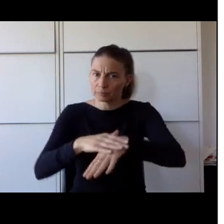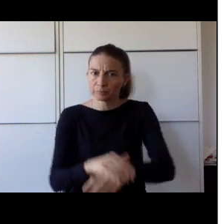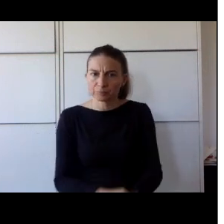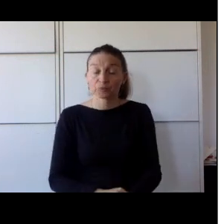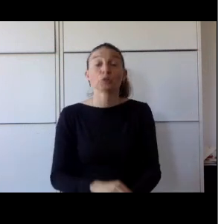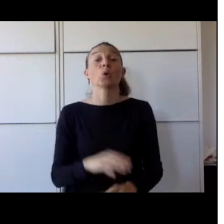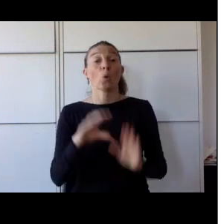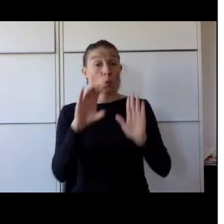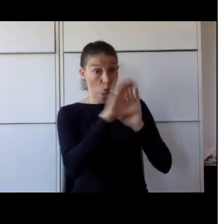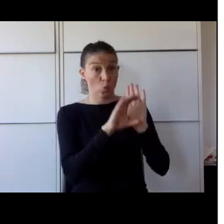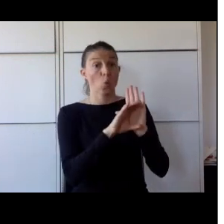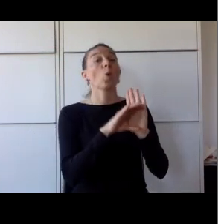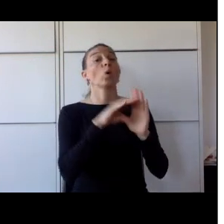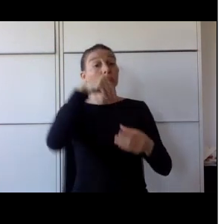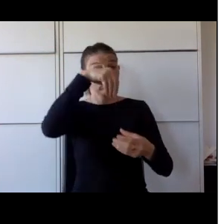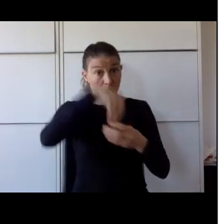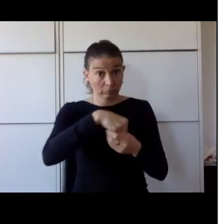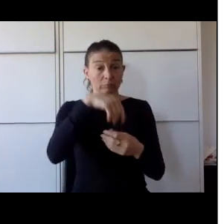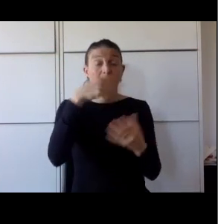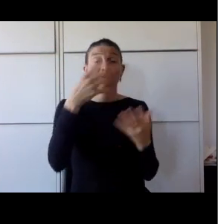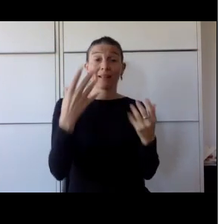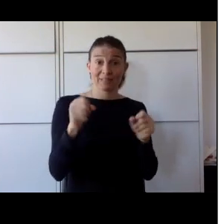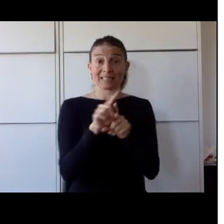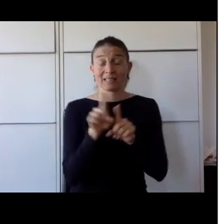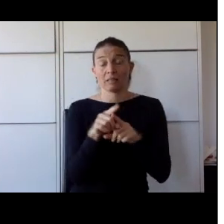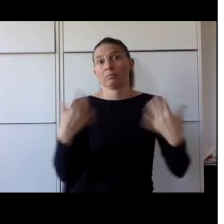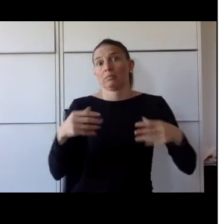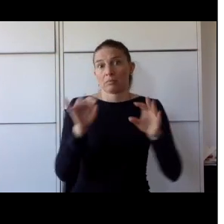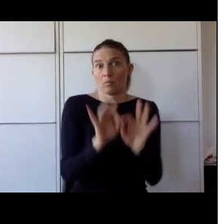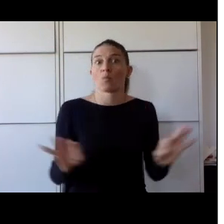as a very important aspect of electronic communications.